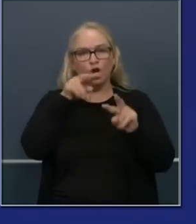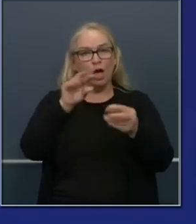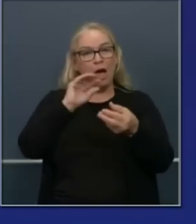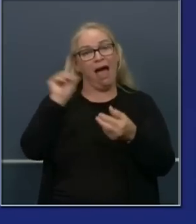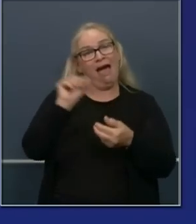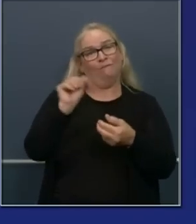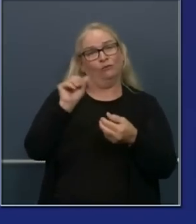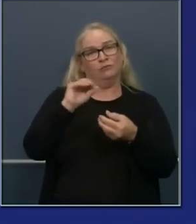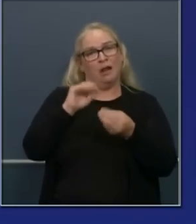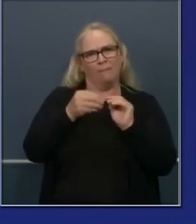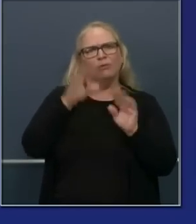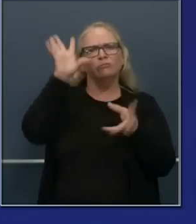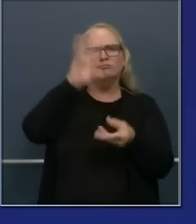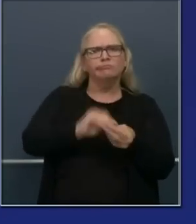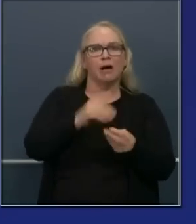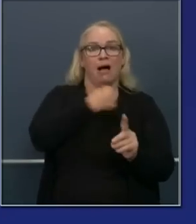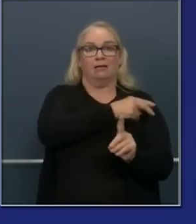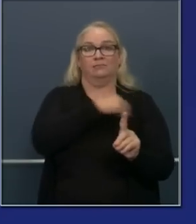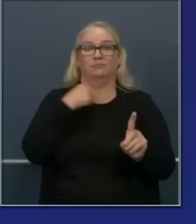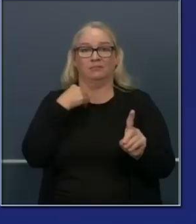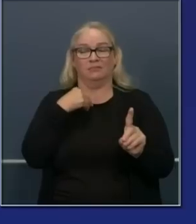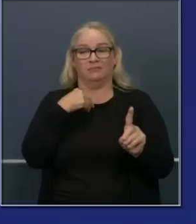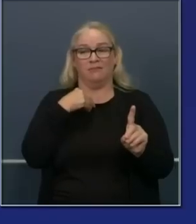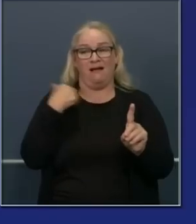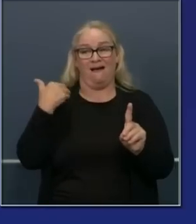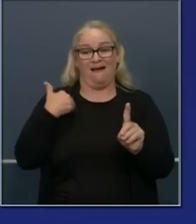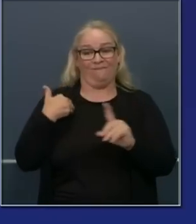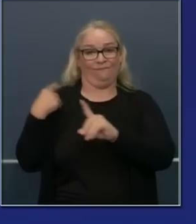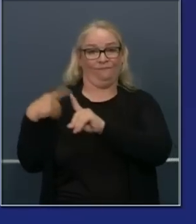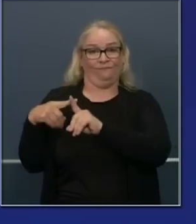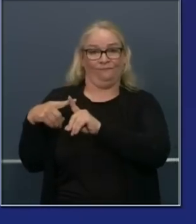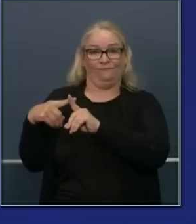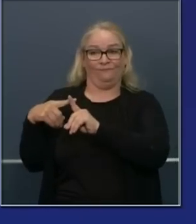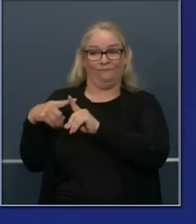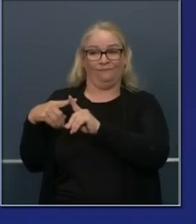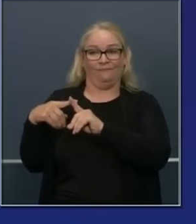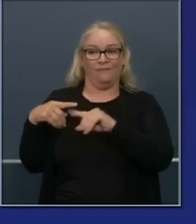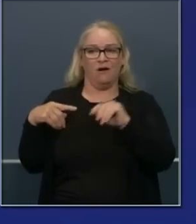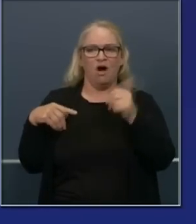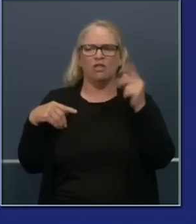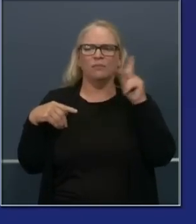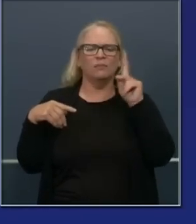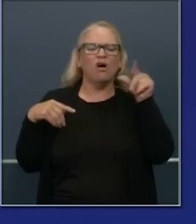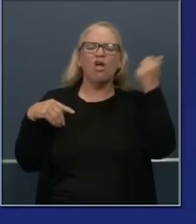WE'LL IMPACT THAT MORE IN TERMS OF WHERE BUT TOTAL